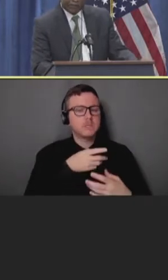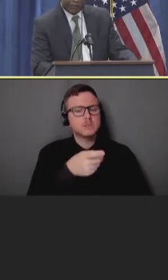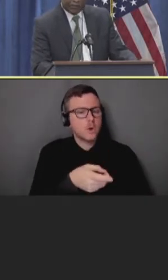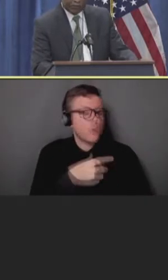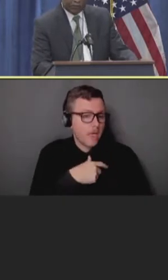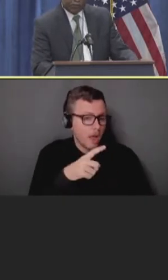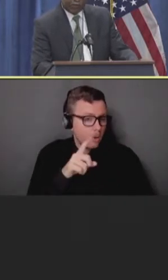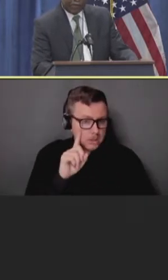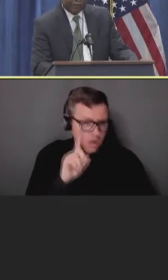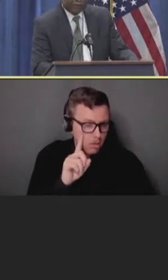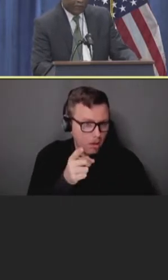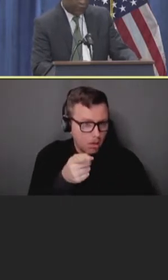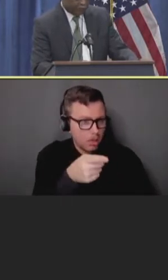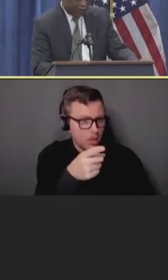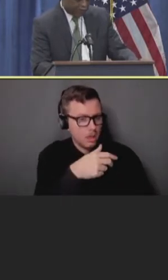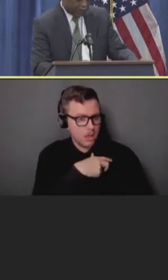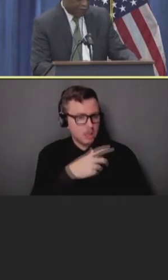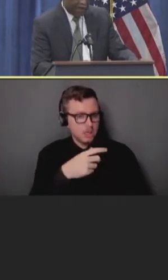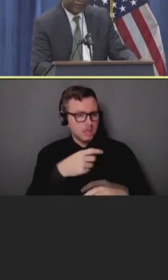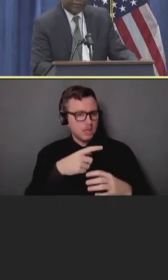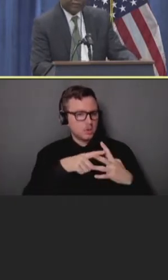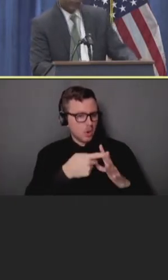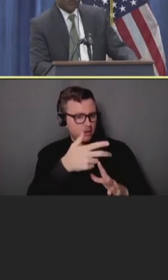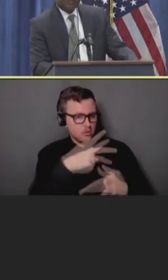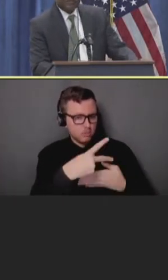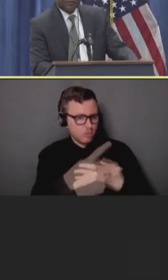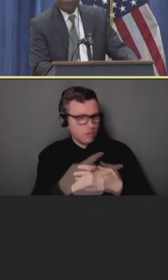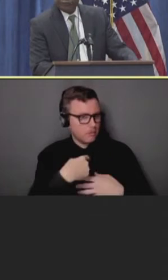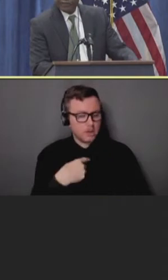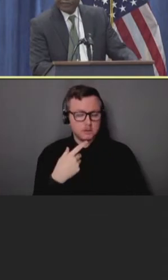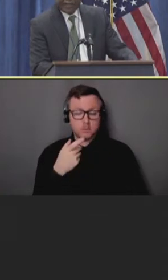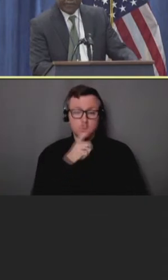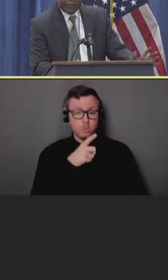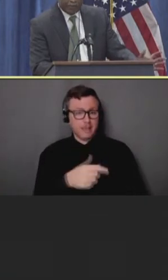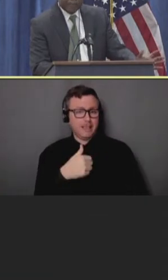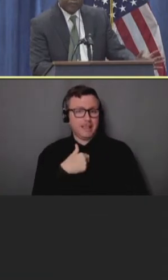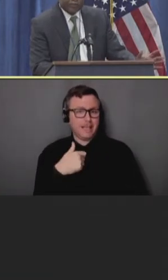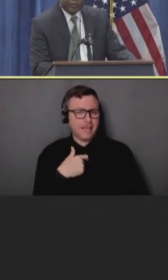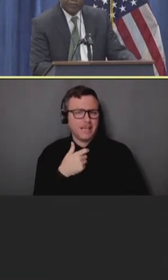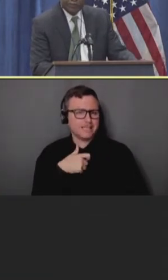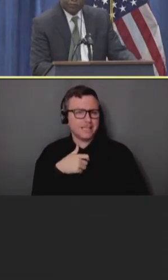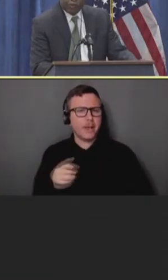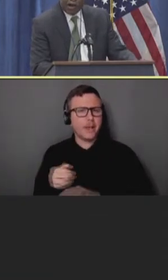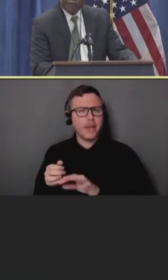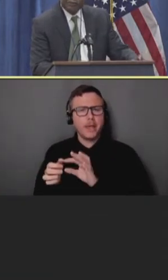of this program. As a matter of fact, it had only been slightly mentioned prior to